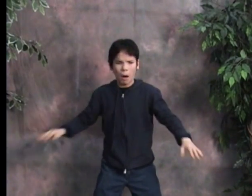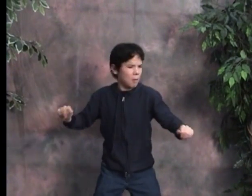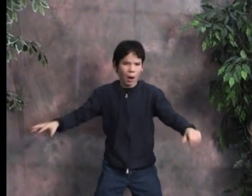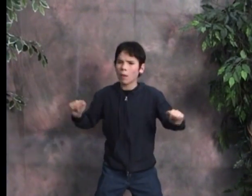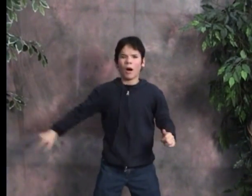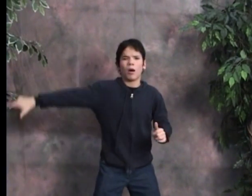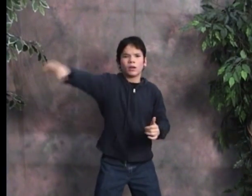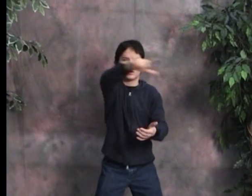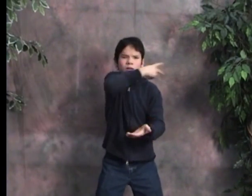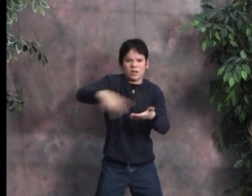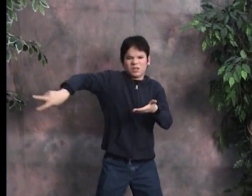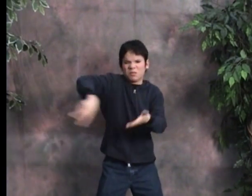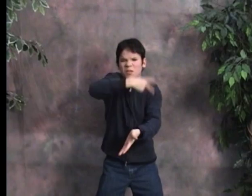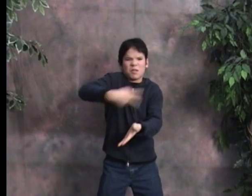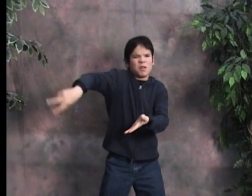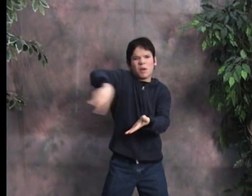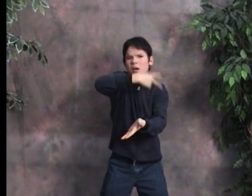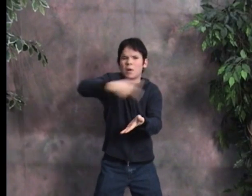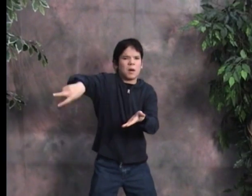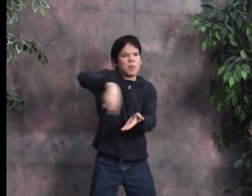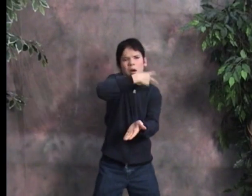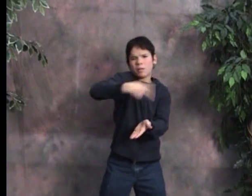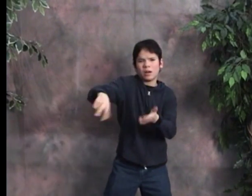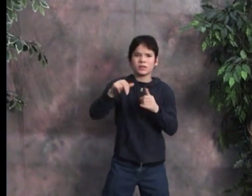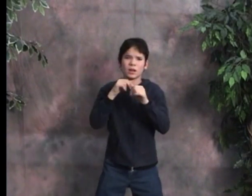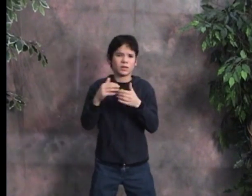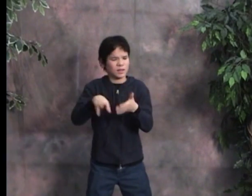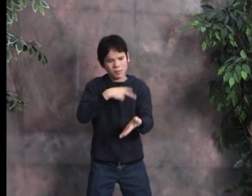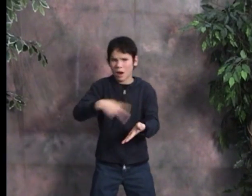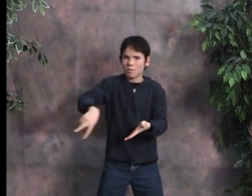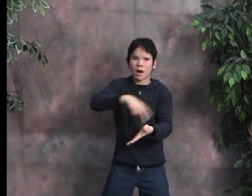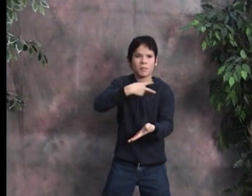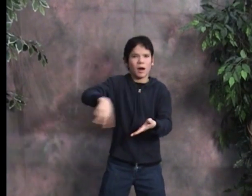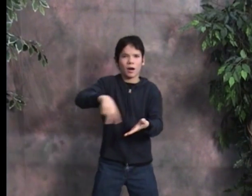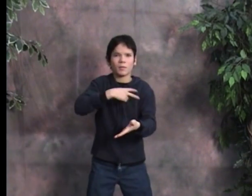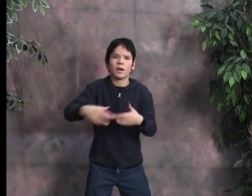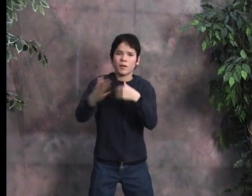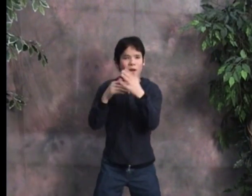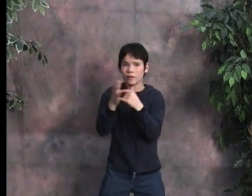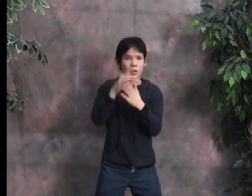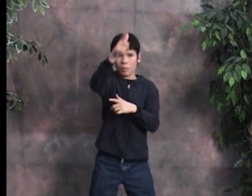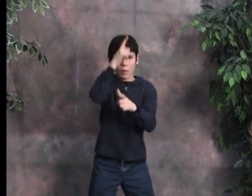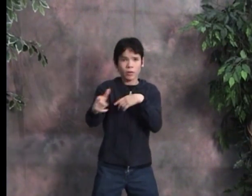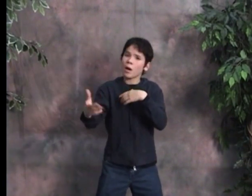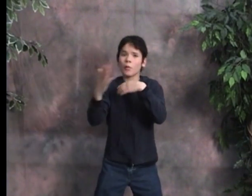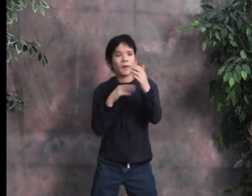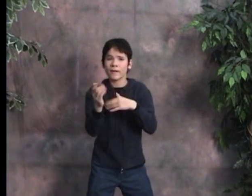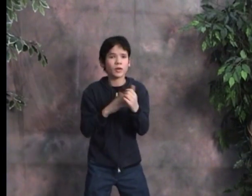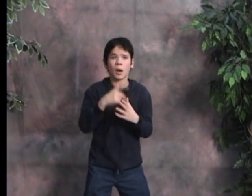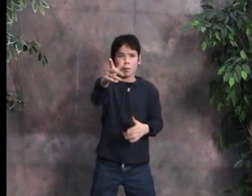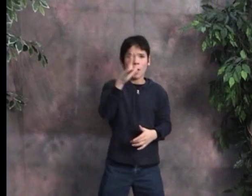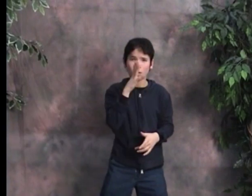But we can try to understand 'The New York Times' effect on man Whether you're a brother or whether you're a mother